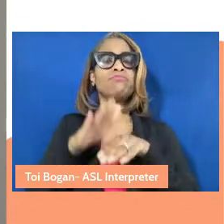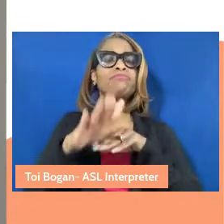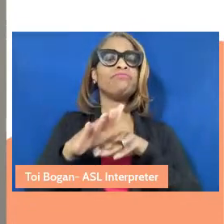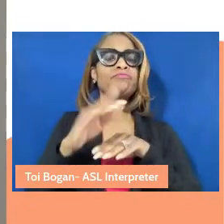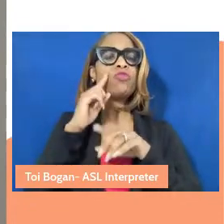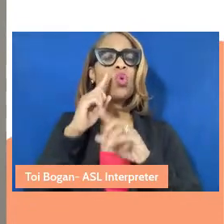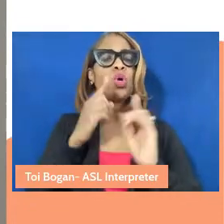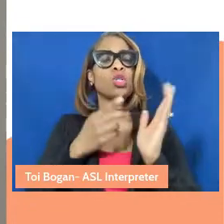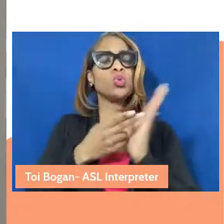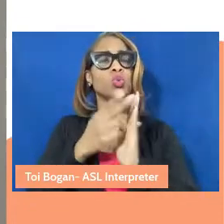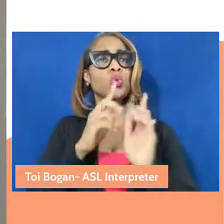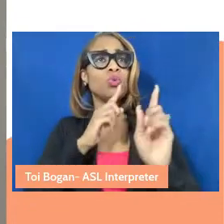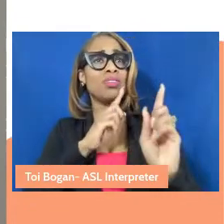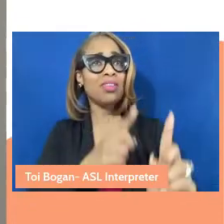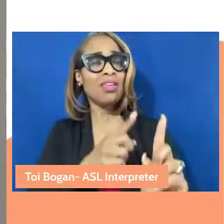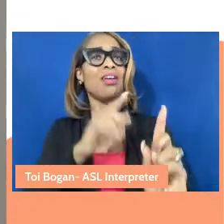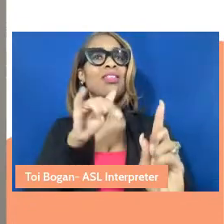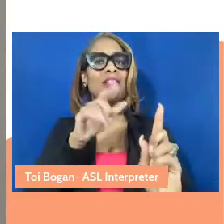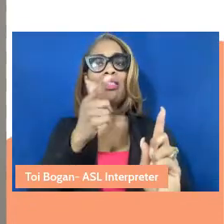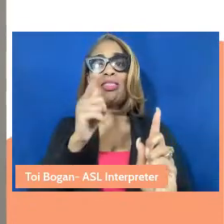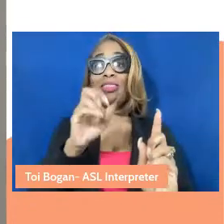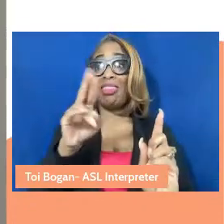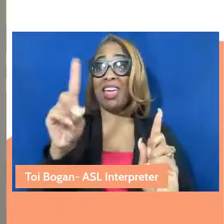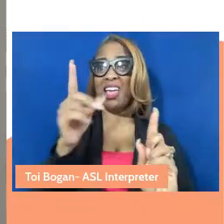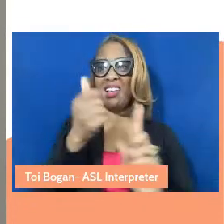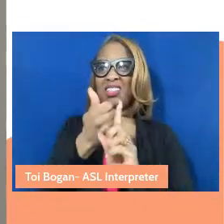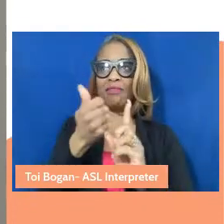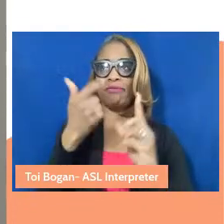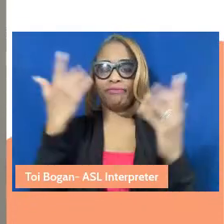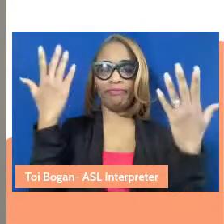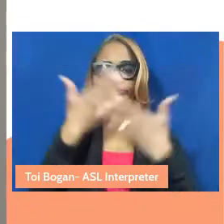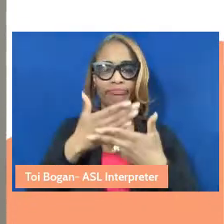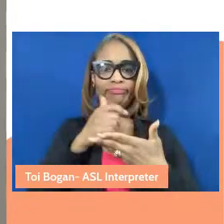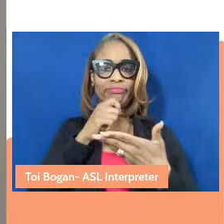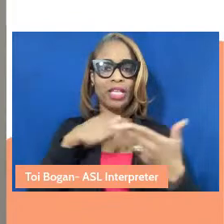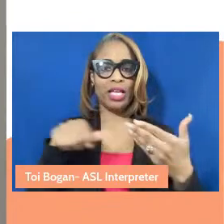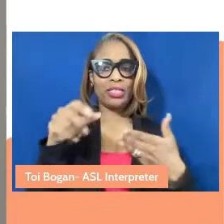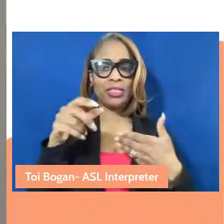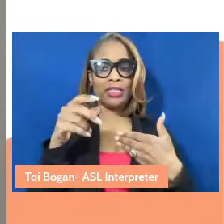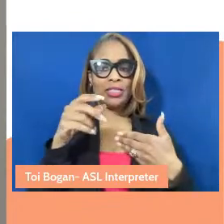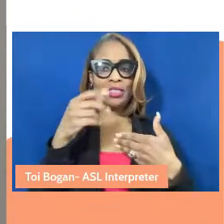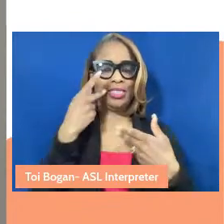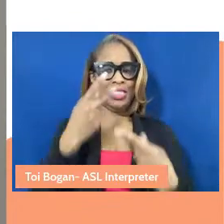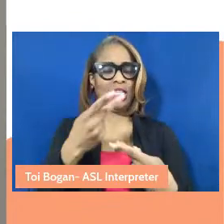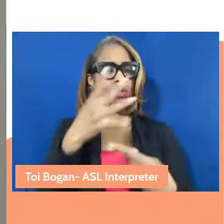that the land is unceded, meaning it was taken rather than given, and of the grave